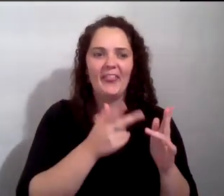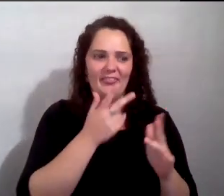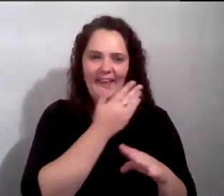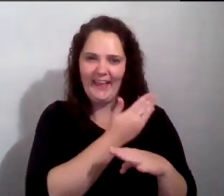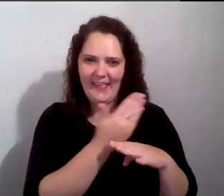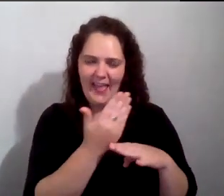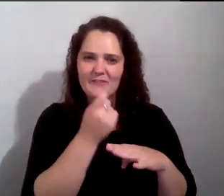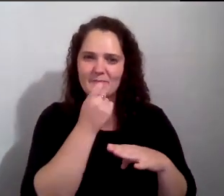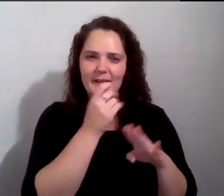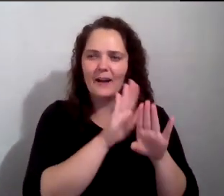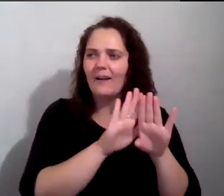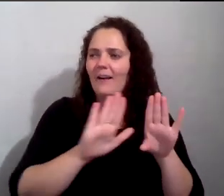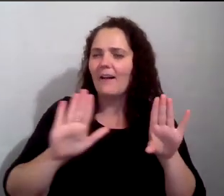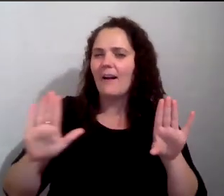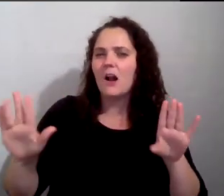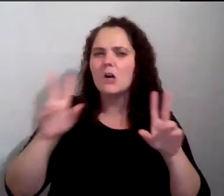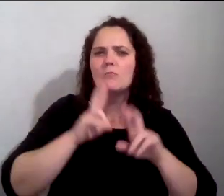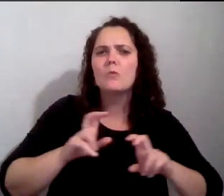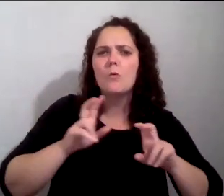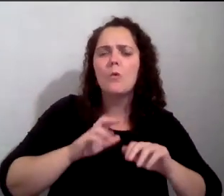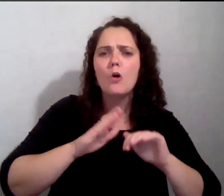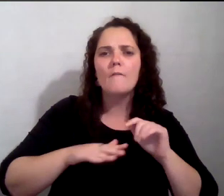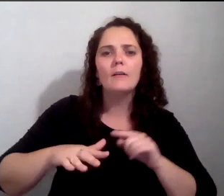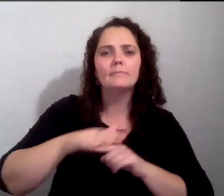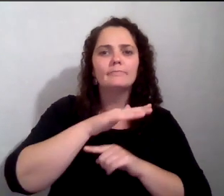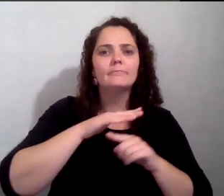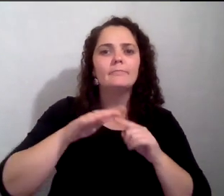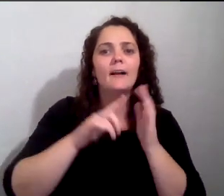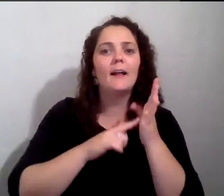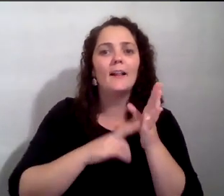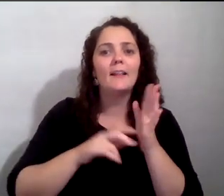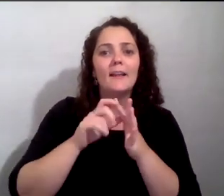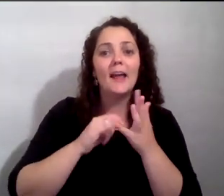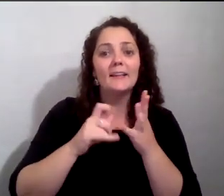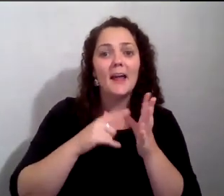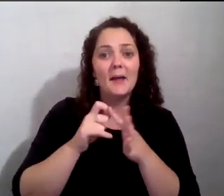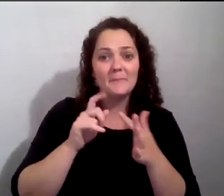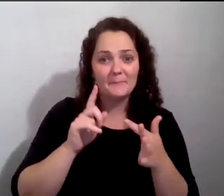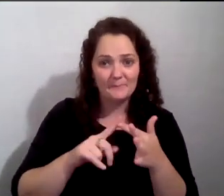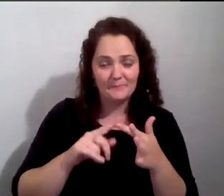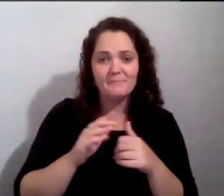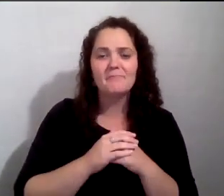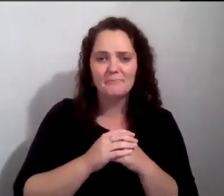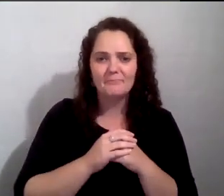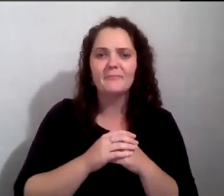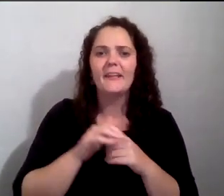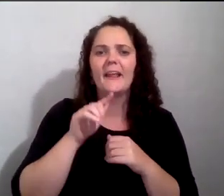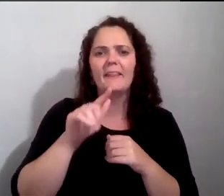it means ‘large island’ in Dutch. It's in the Gulf of Carpentaria and lies 50 kilometres off the coast of Arnhem Land